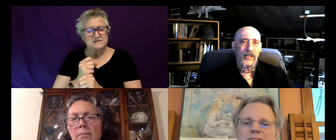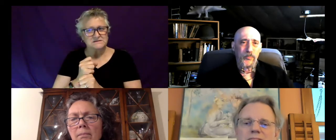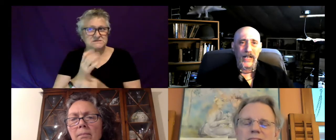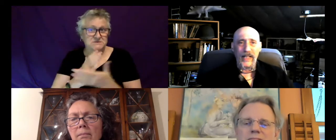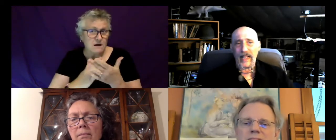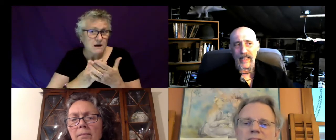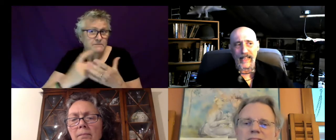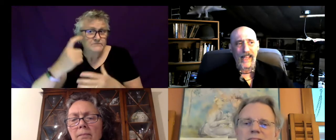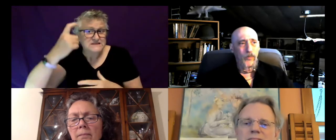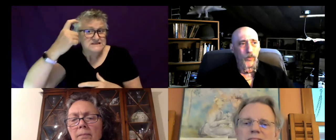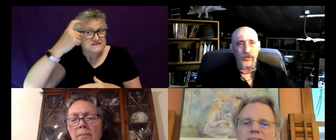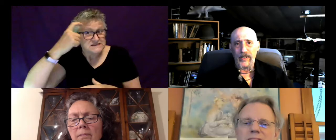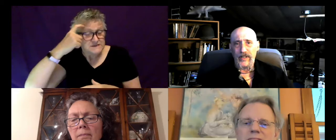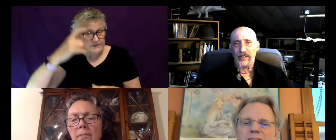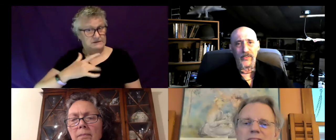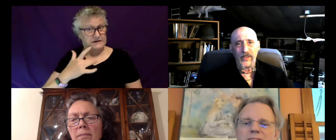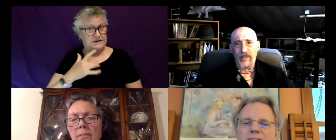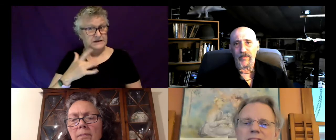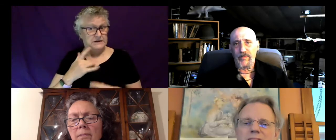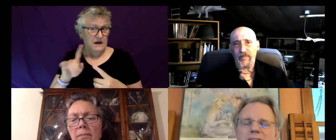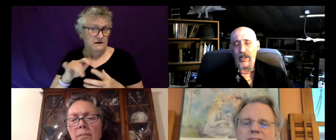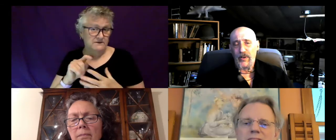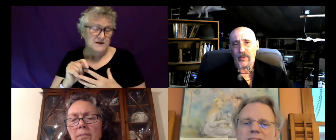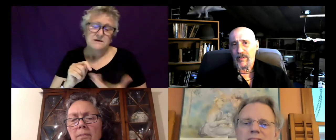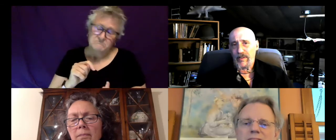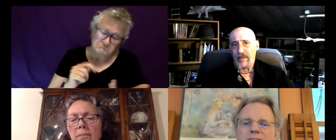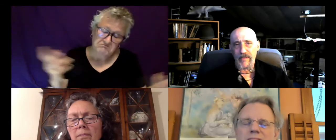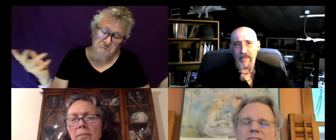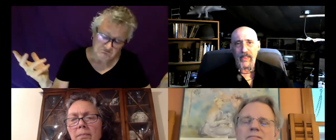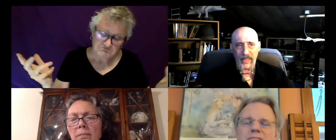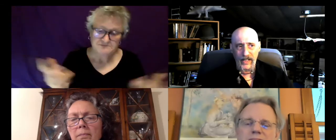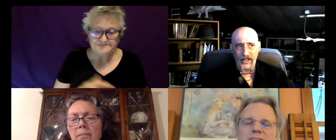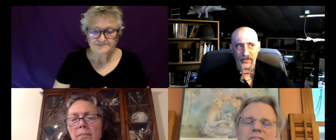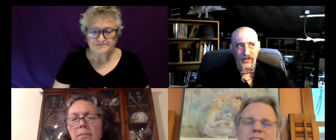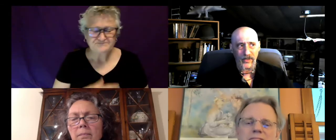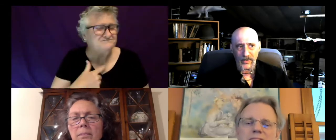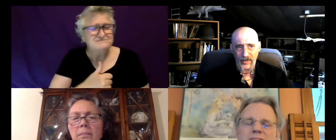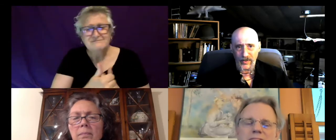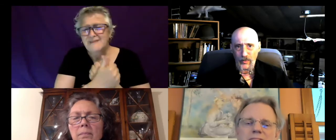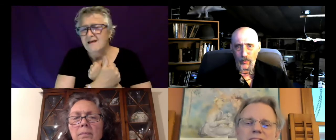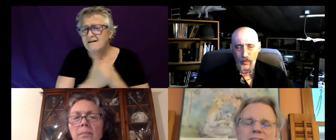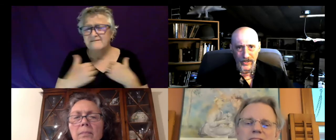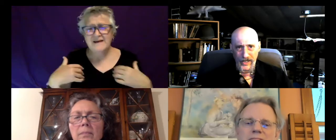But I I like animals, I just love, you know, the living things and what they do.